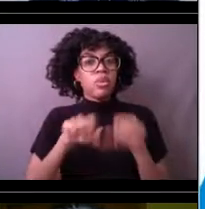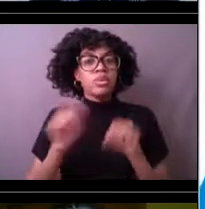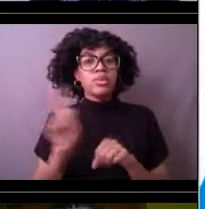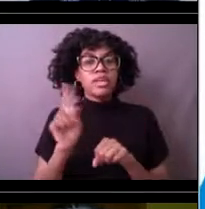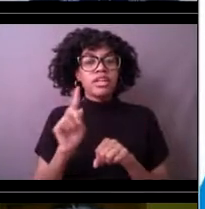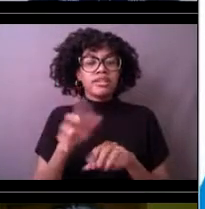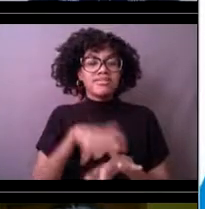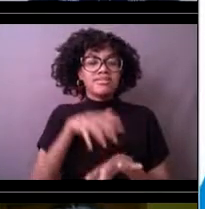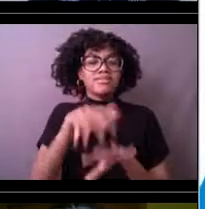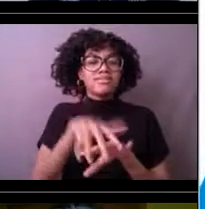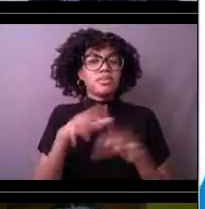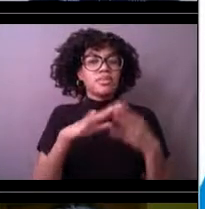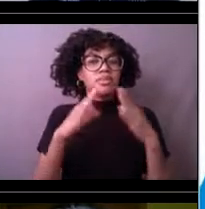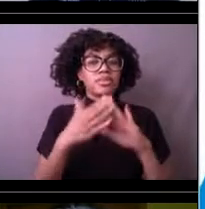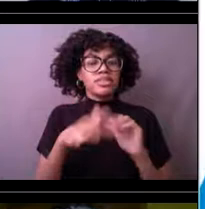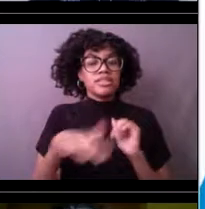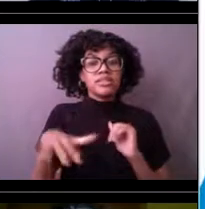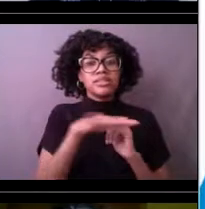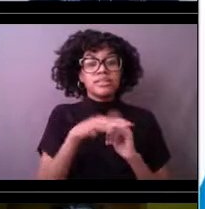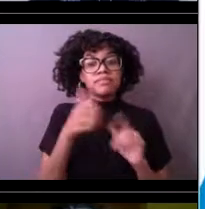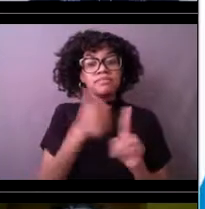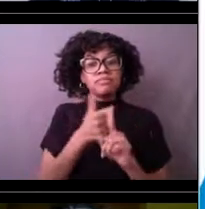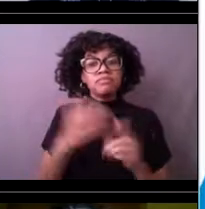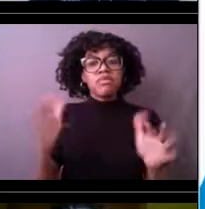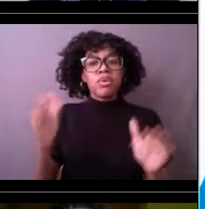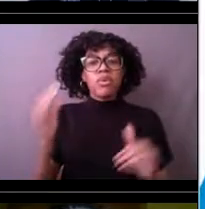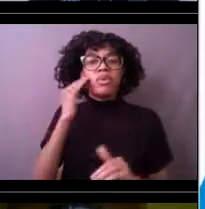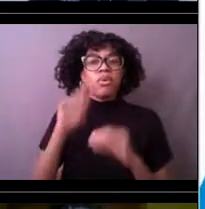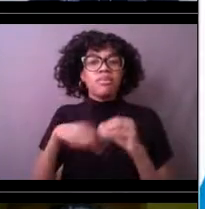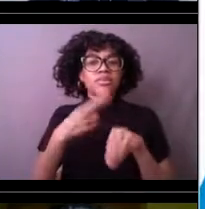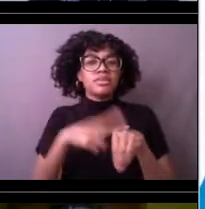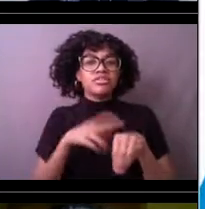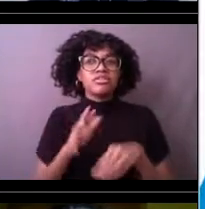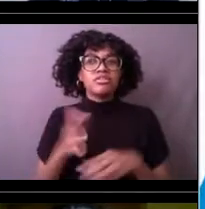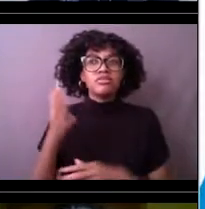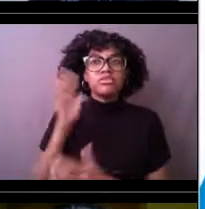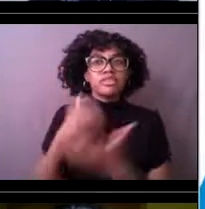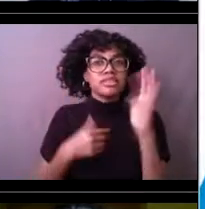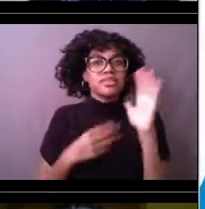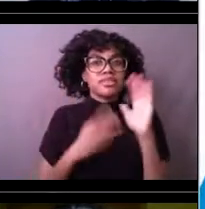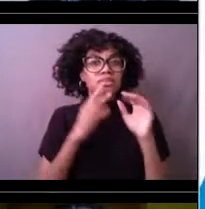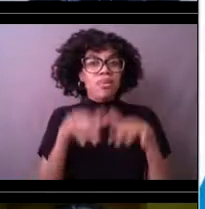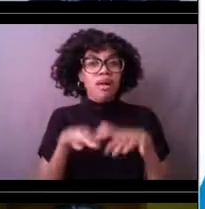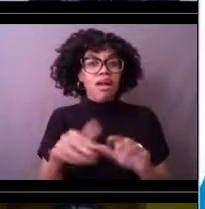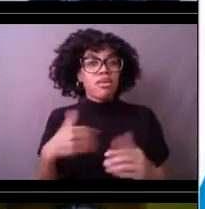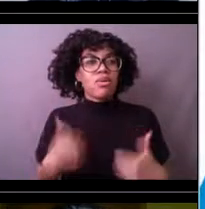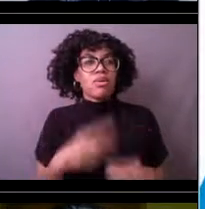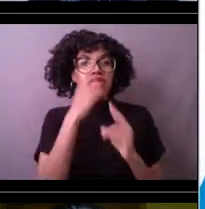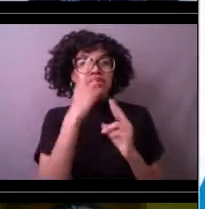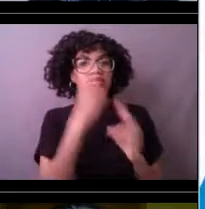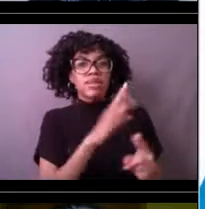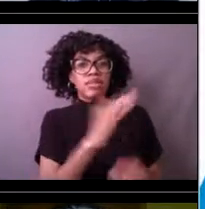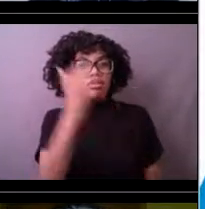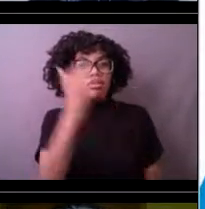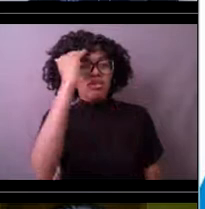who have substantial traditional and local knowledge and much to share with us. We acknowledge that our speakers today are coming to us